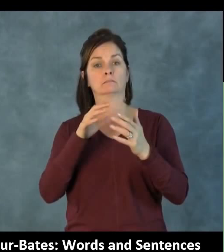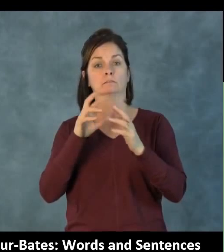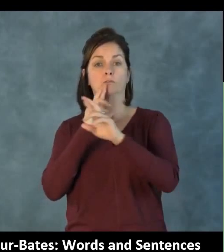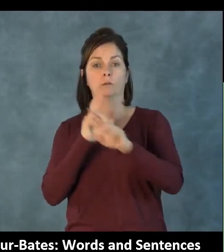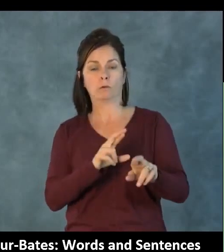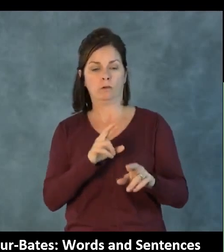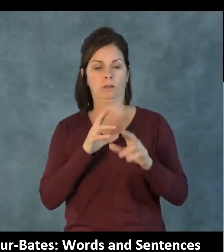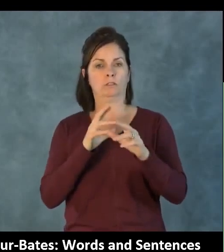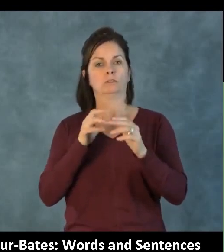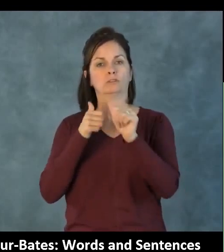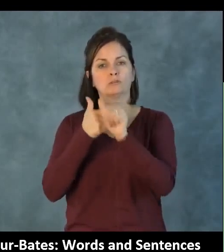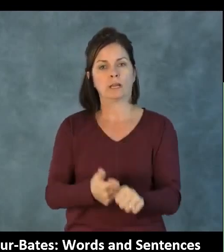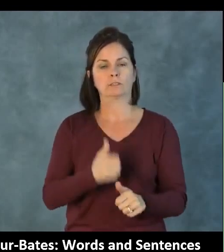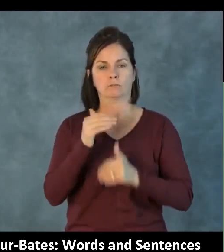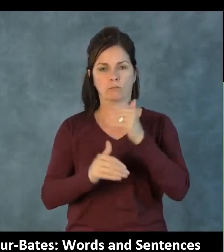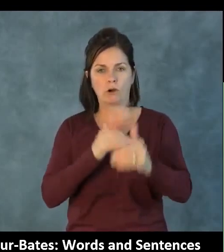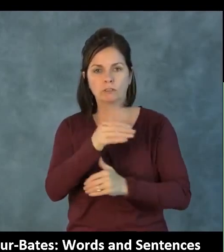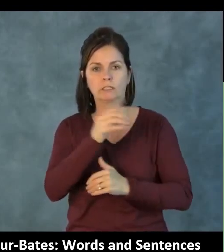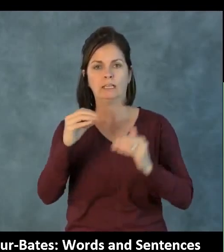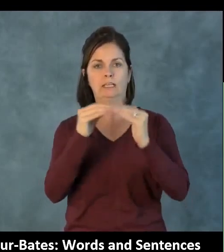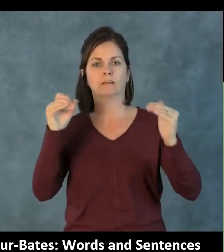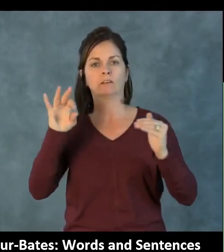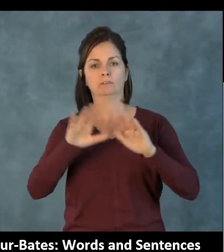and levels of children in terms of language